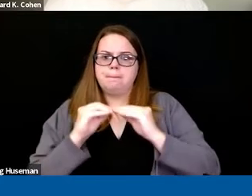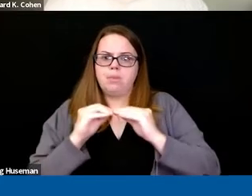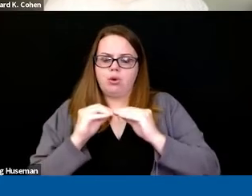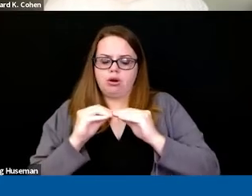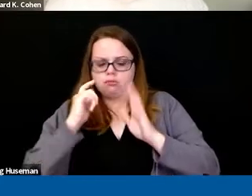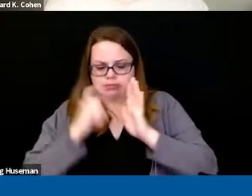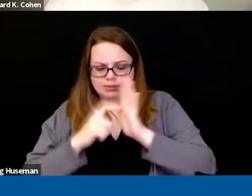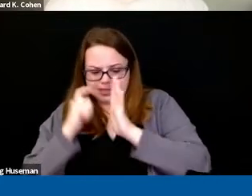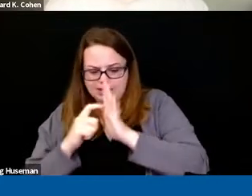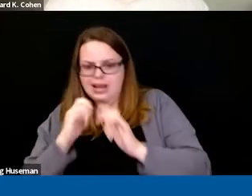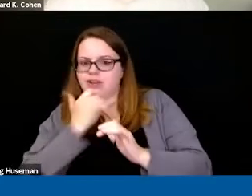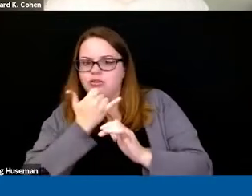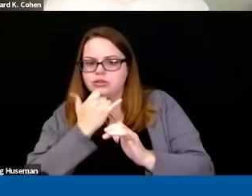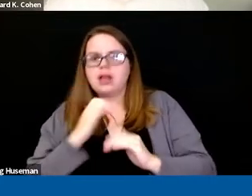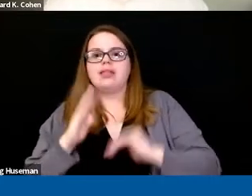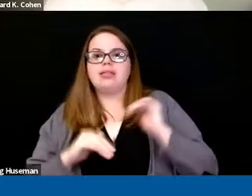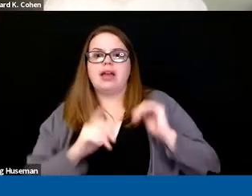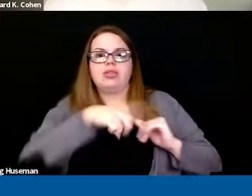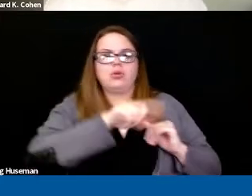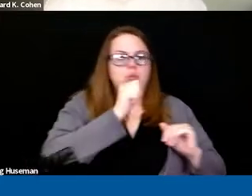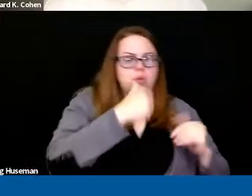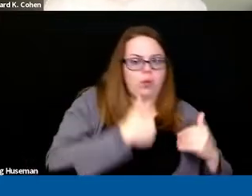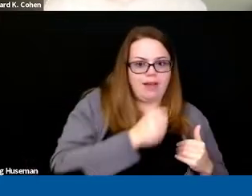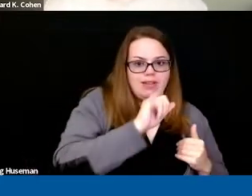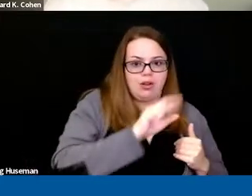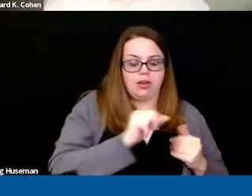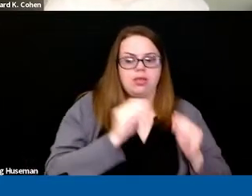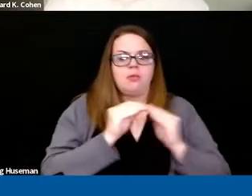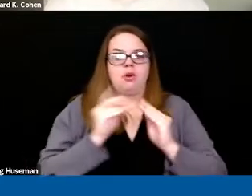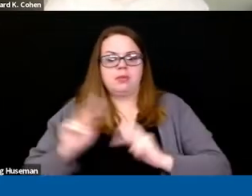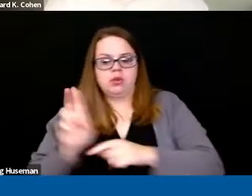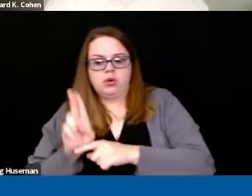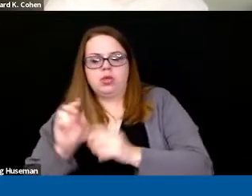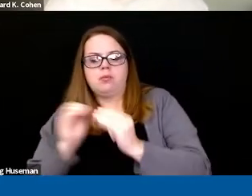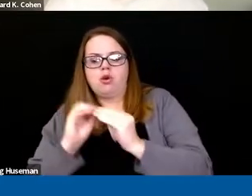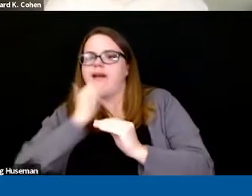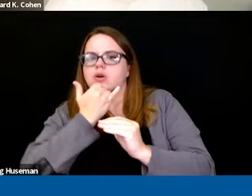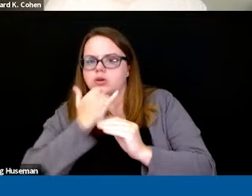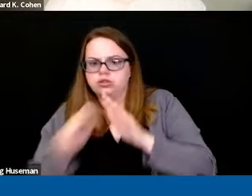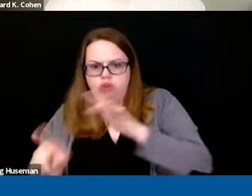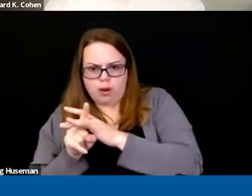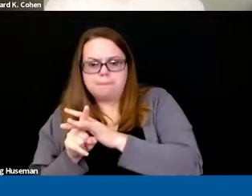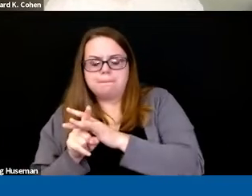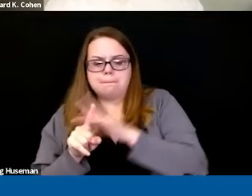than those without ARIA." So the more that ARIA is used, the more errors were found on the page. So not only is throwing ARIA at a problem